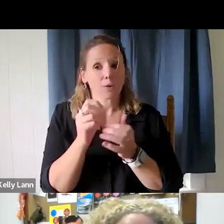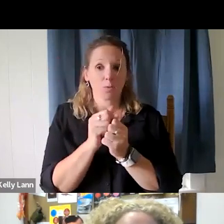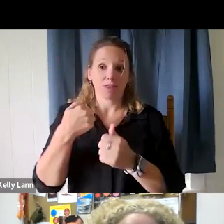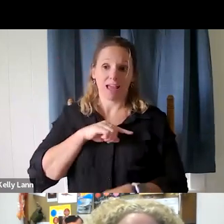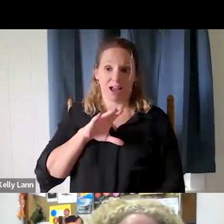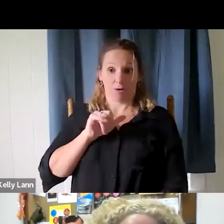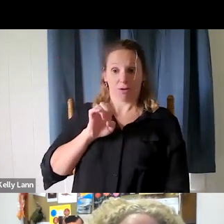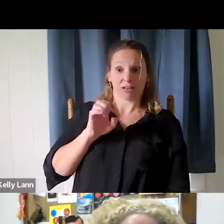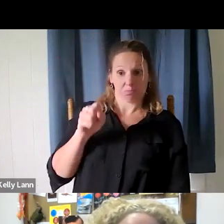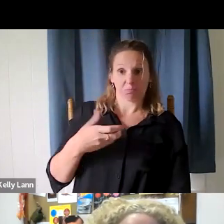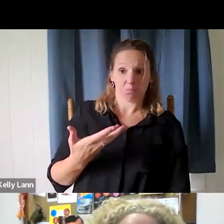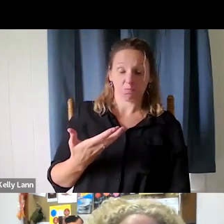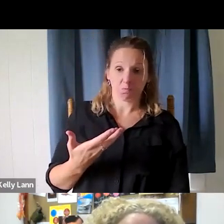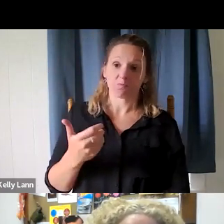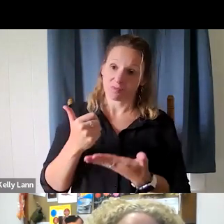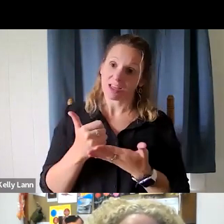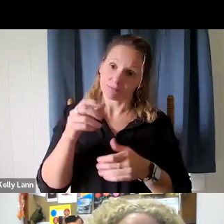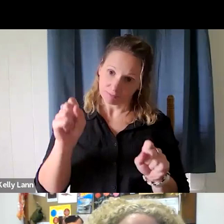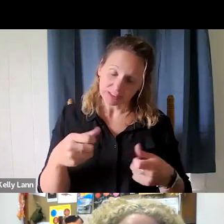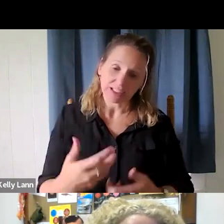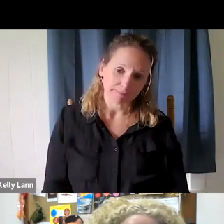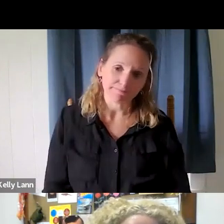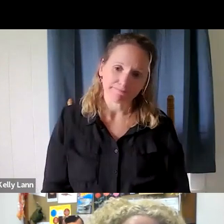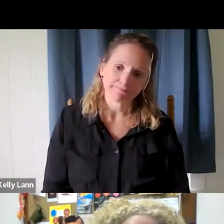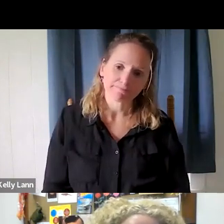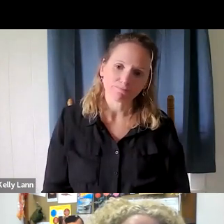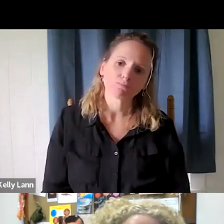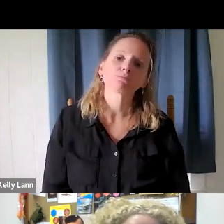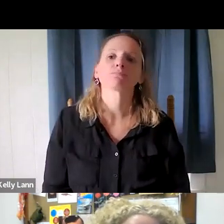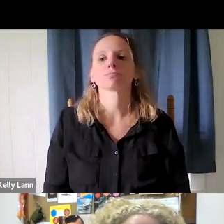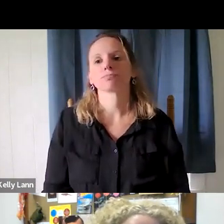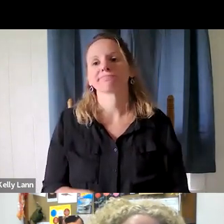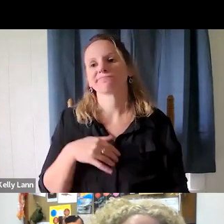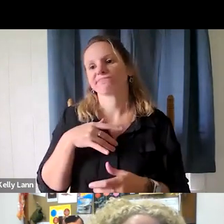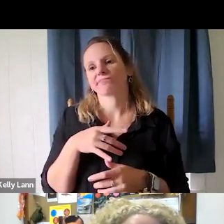So yeah, absolutely, that kind of stuff is, it's gold for us, so.